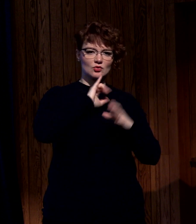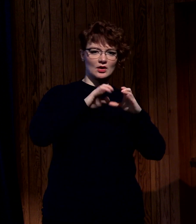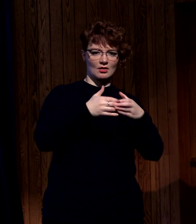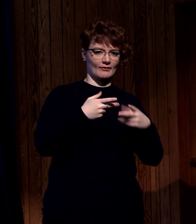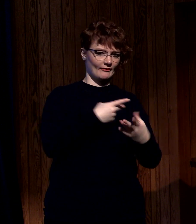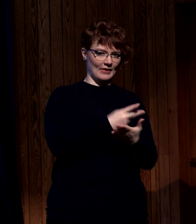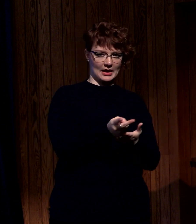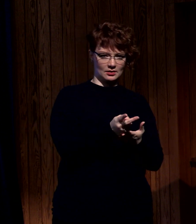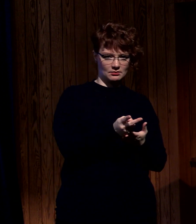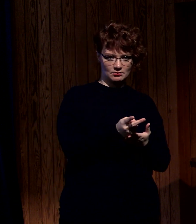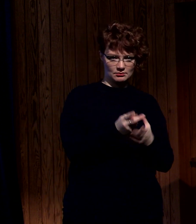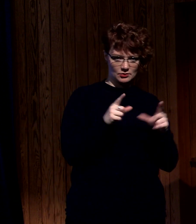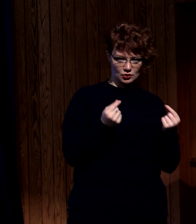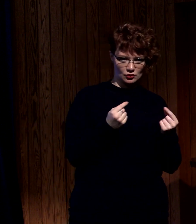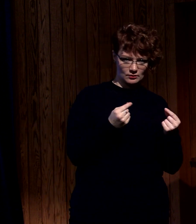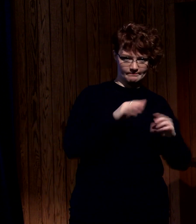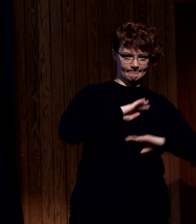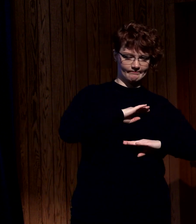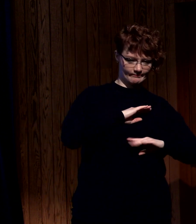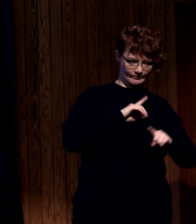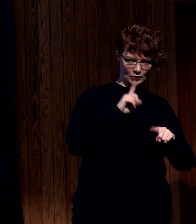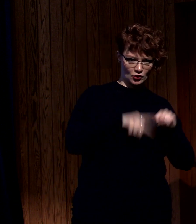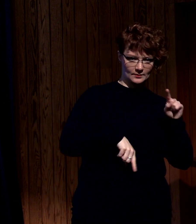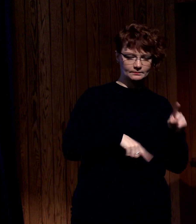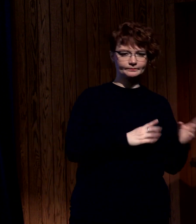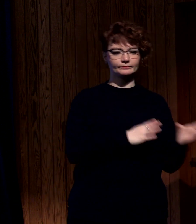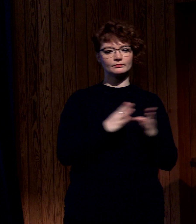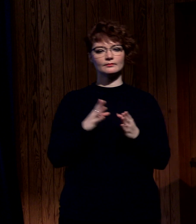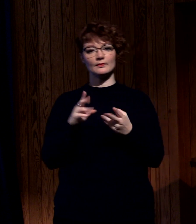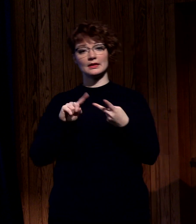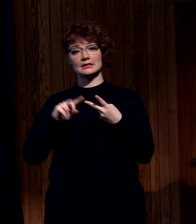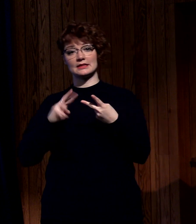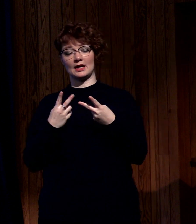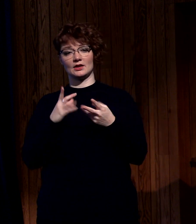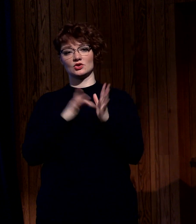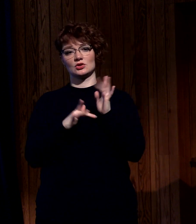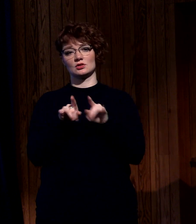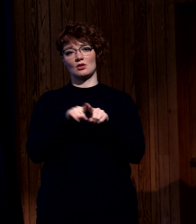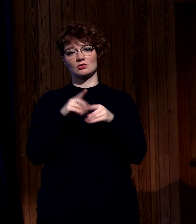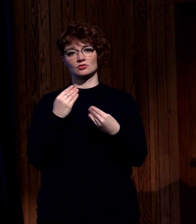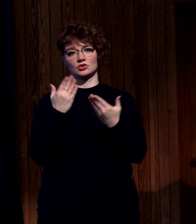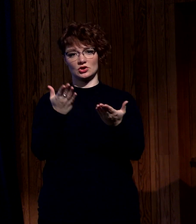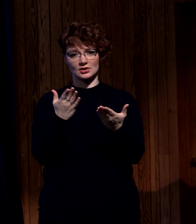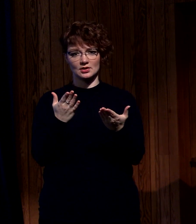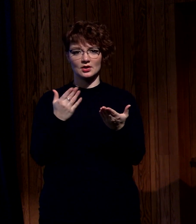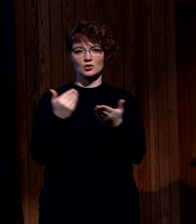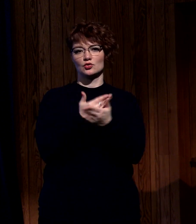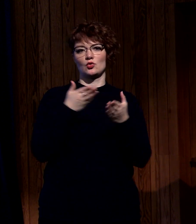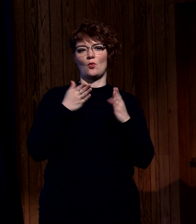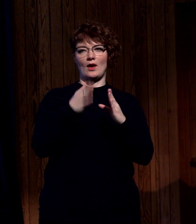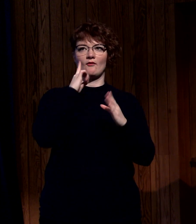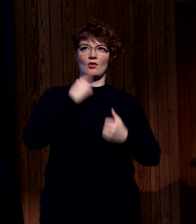achieve. And second, Jesus also suggest a new way to live, a